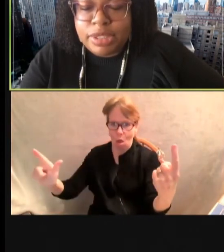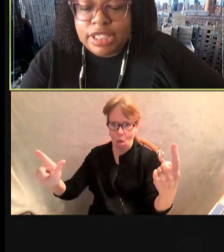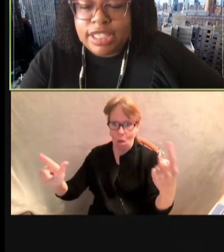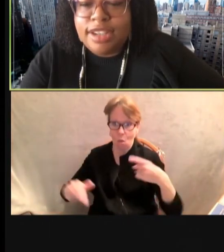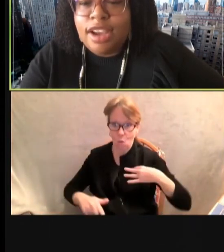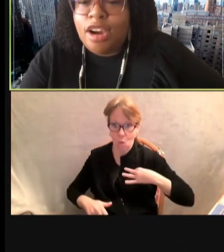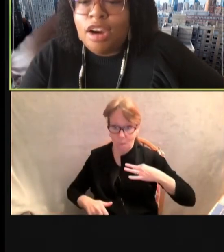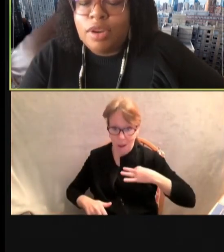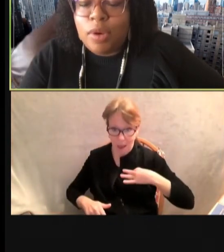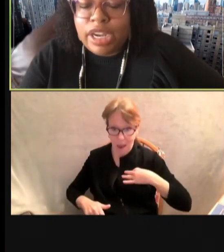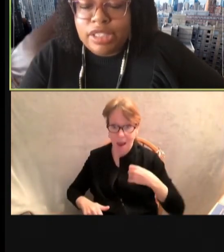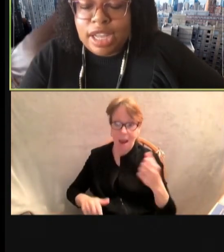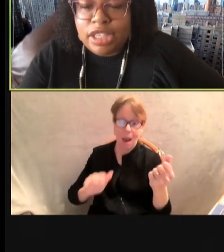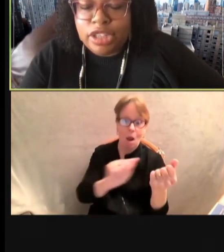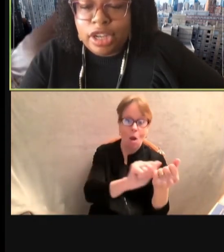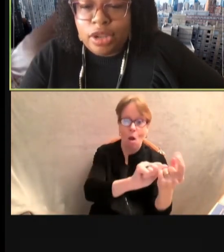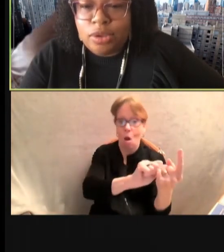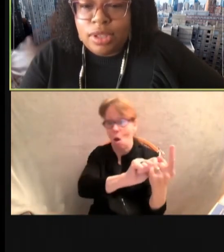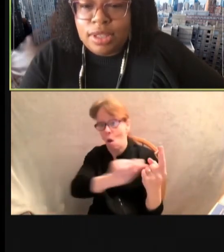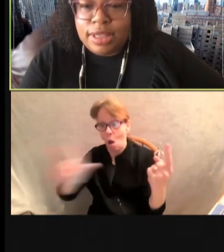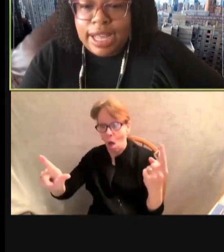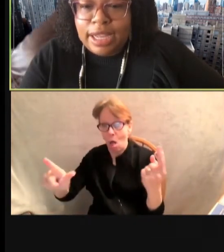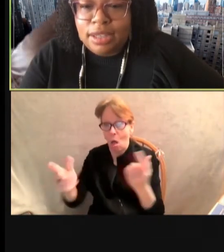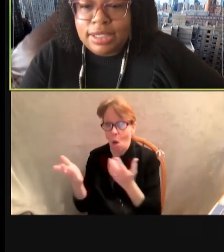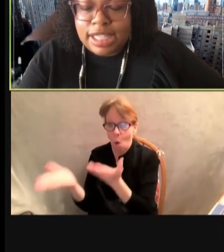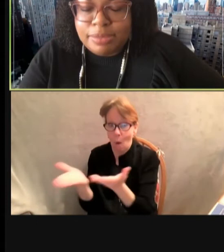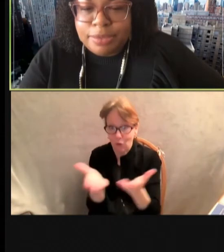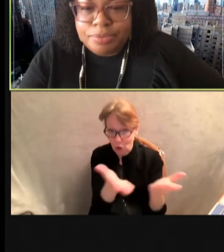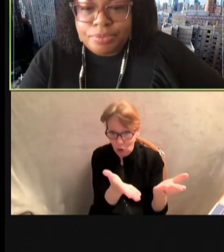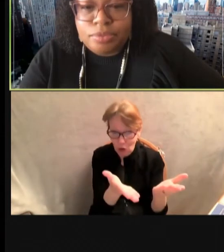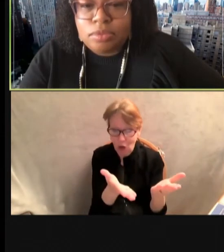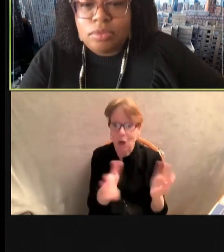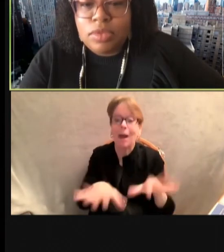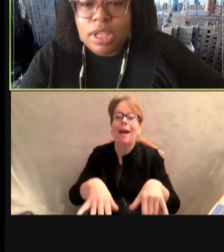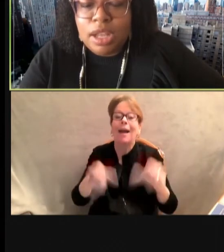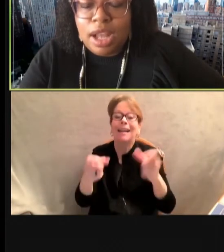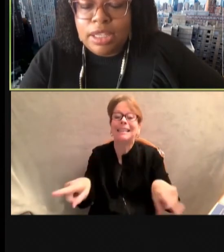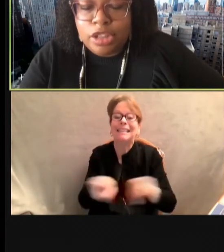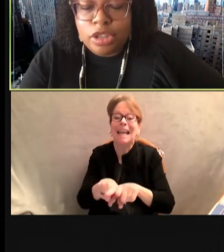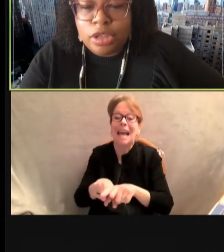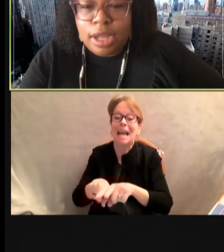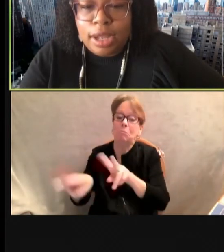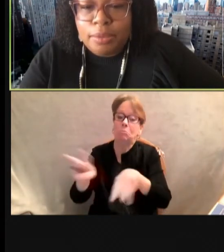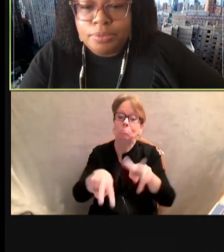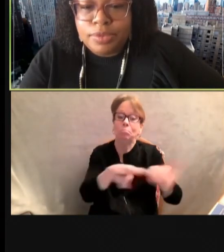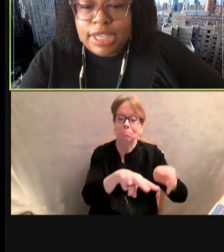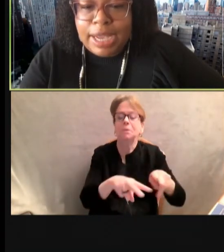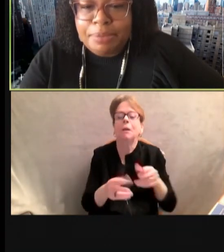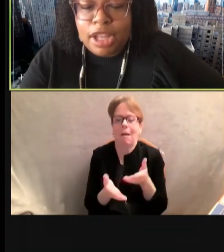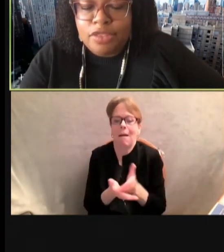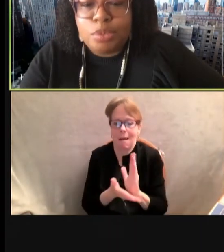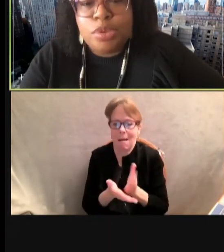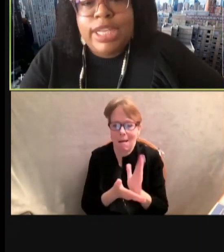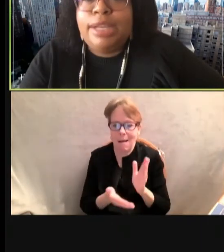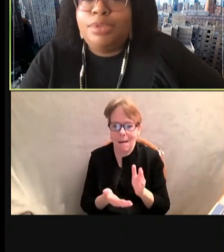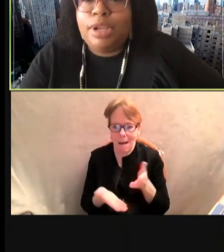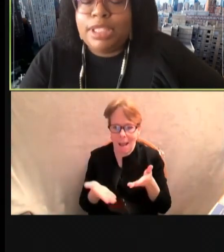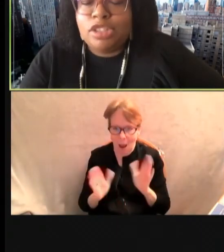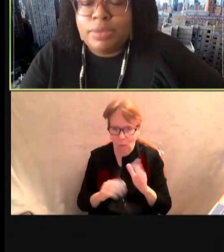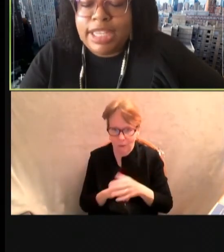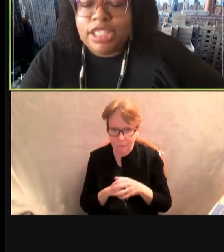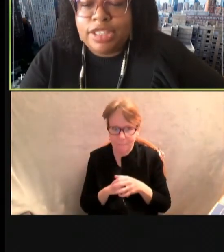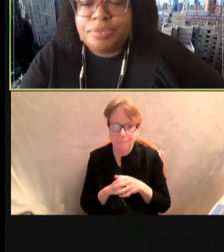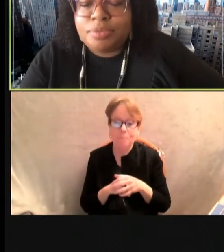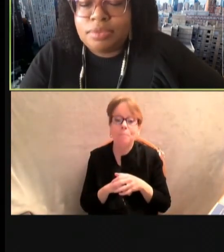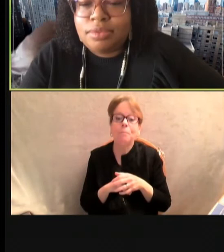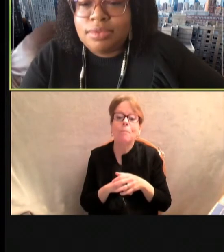position, are required to undergo that assessment. Another type of pre-employment discrimination